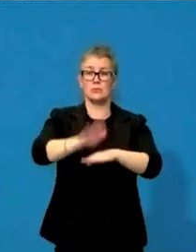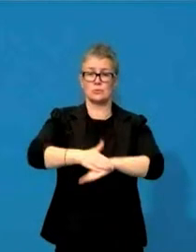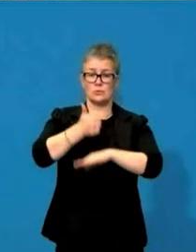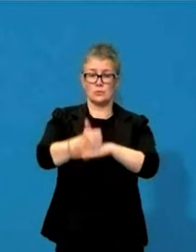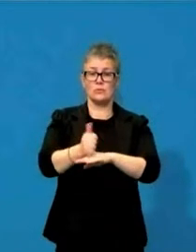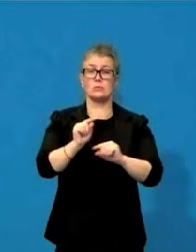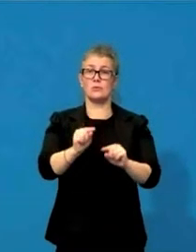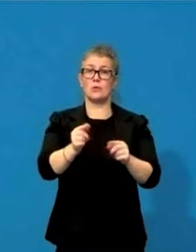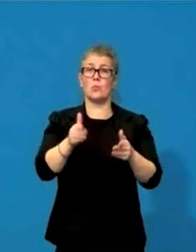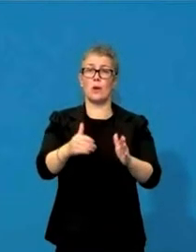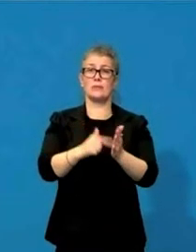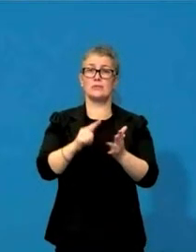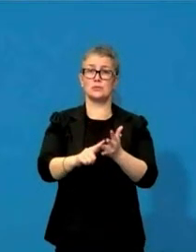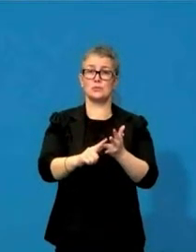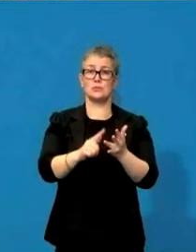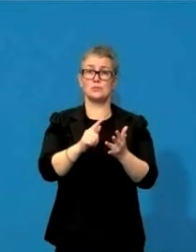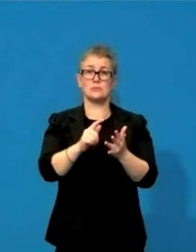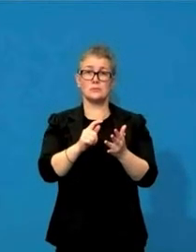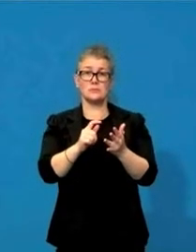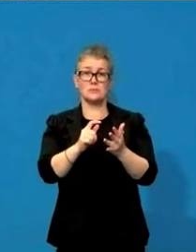themselves rather than try and transport the problem somewhere else.